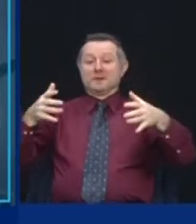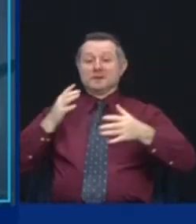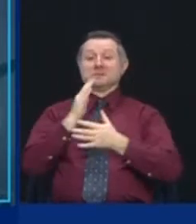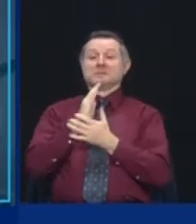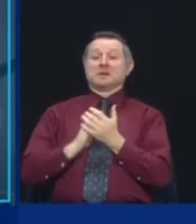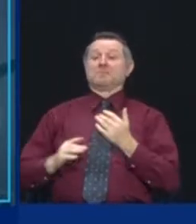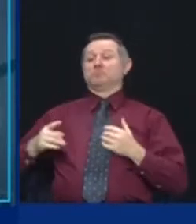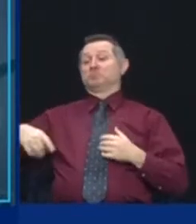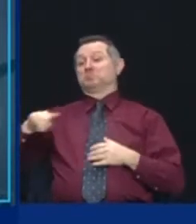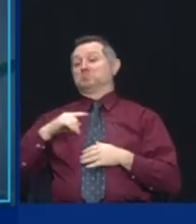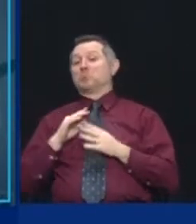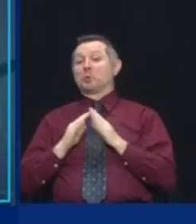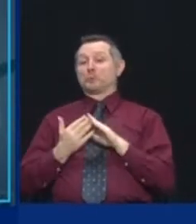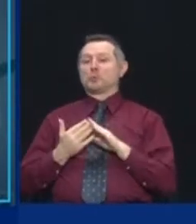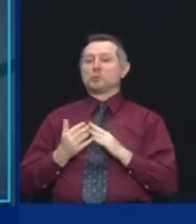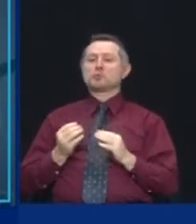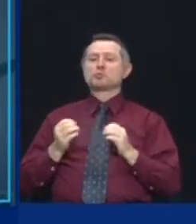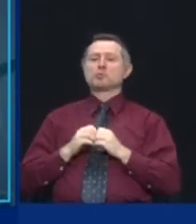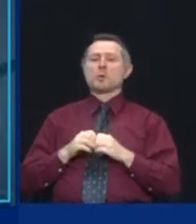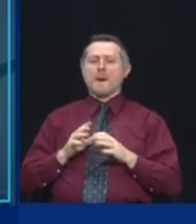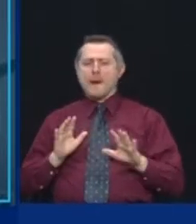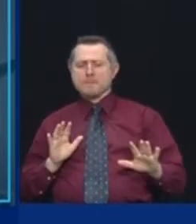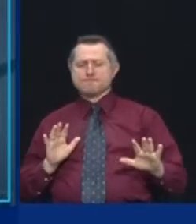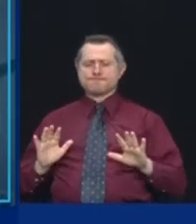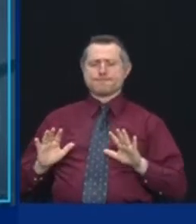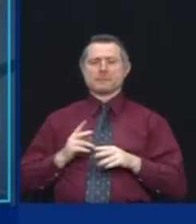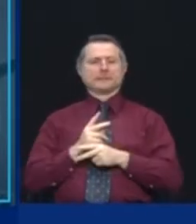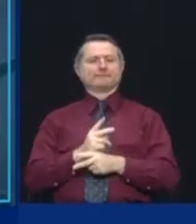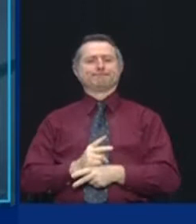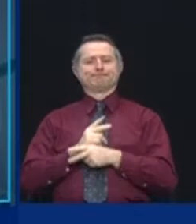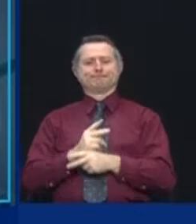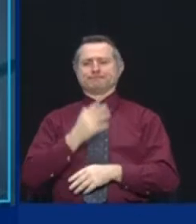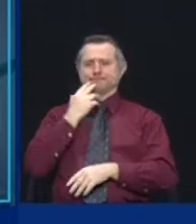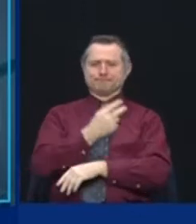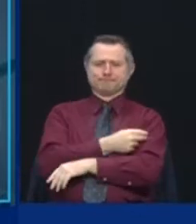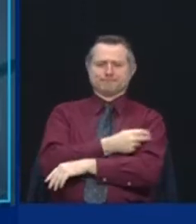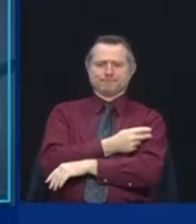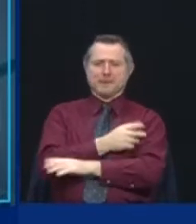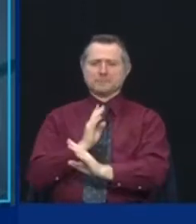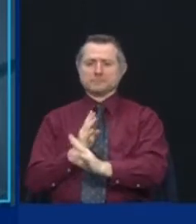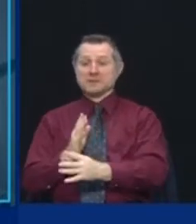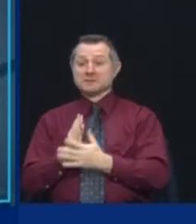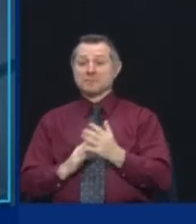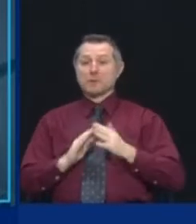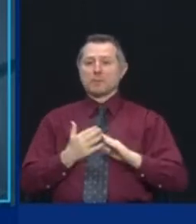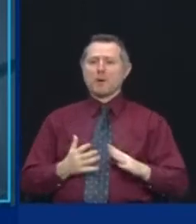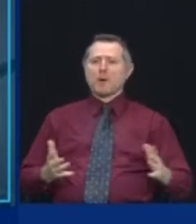THAT COMMUNITY. AND SOME COMMUNITIES TAKE MORE